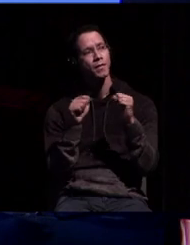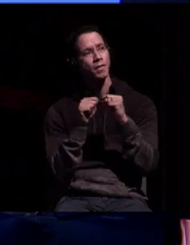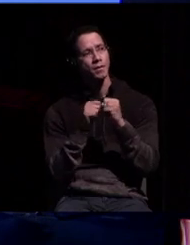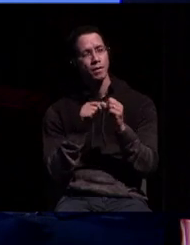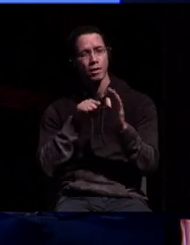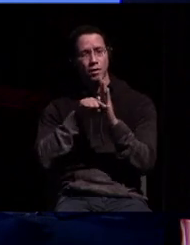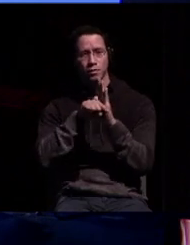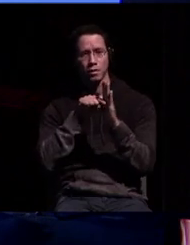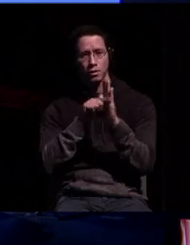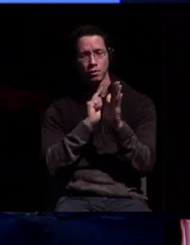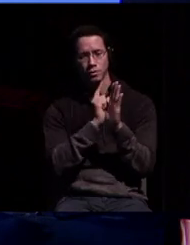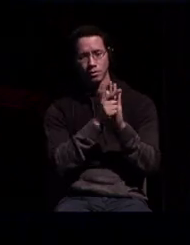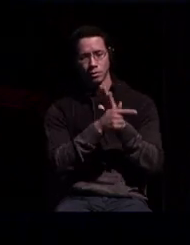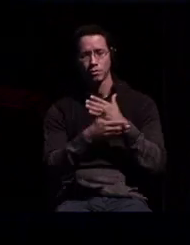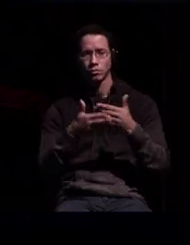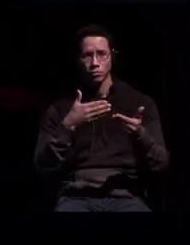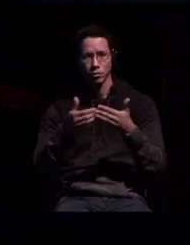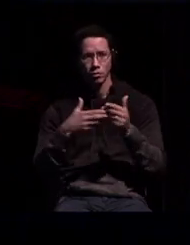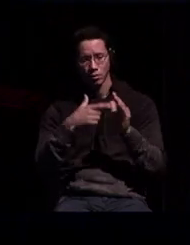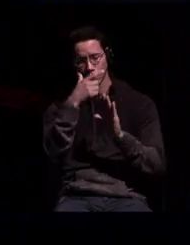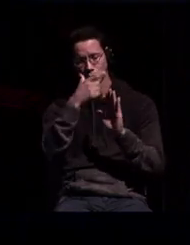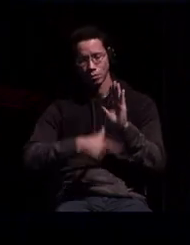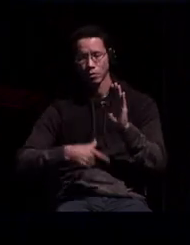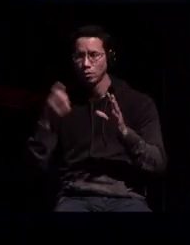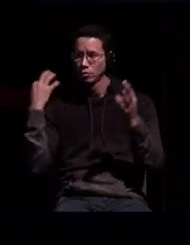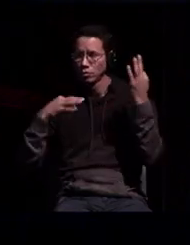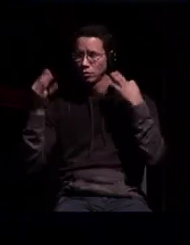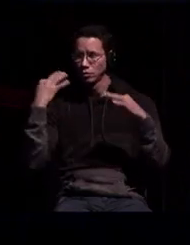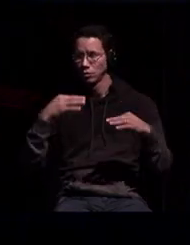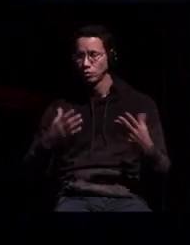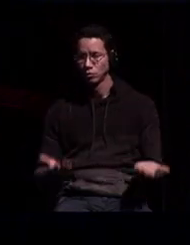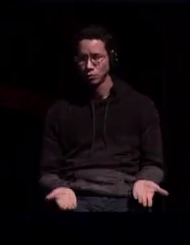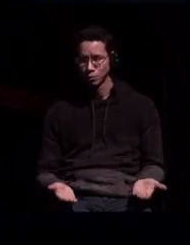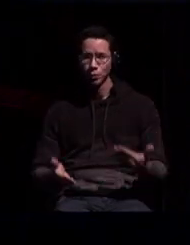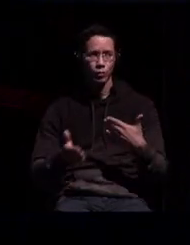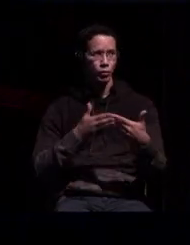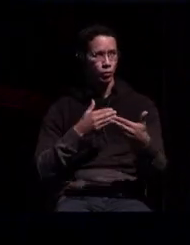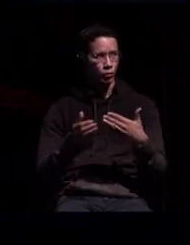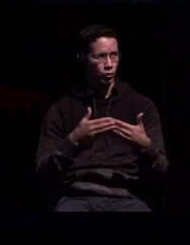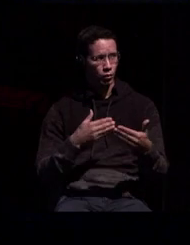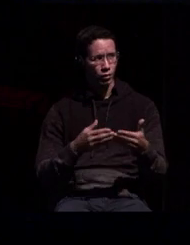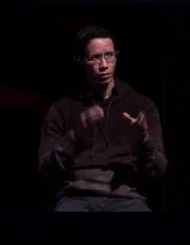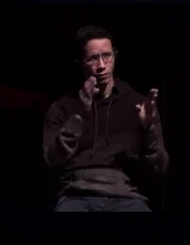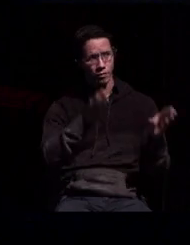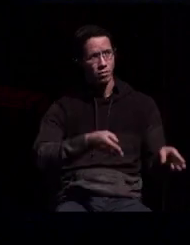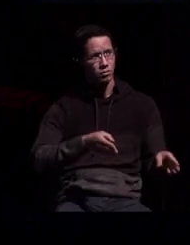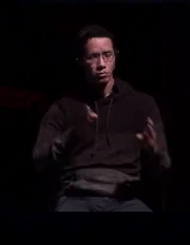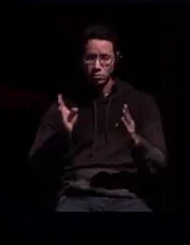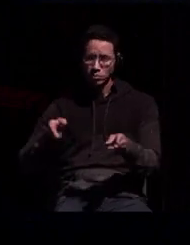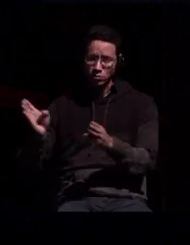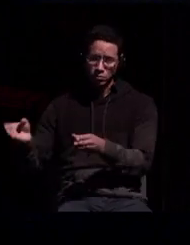and every phase of the tourist model, and tourist development.